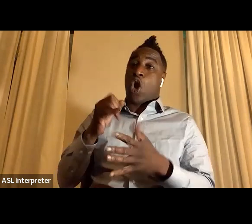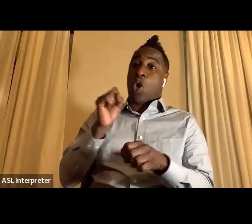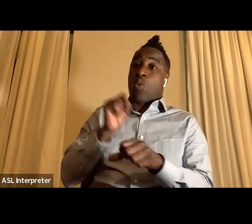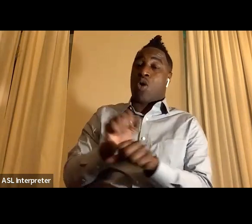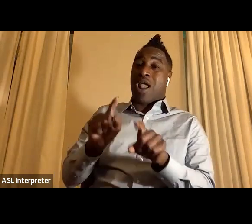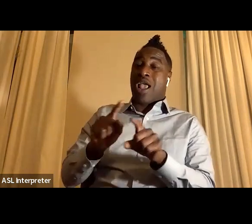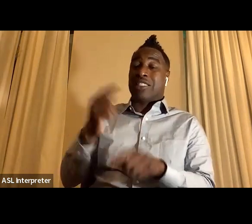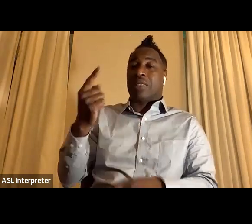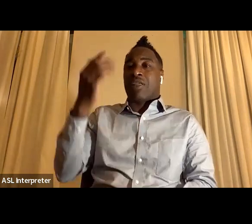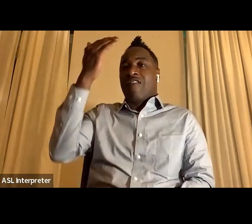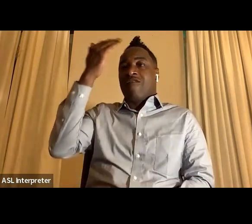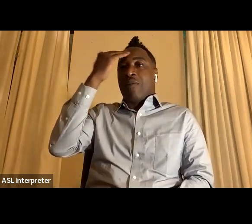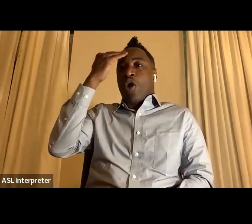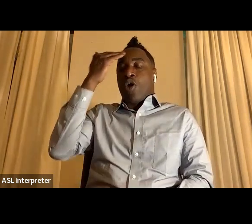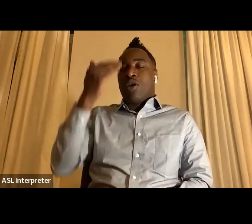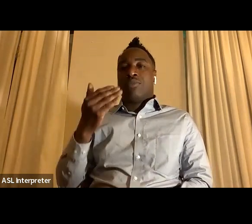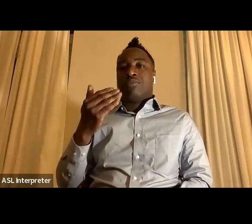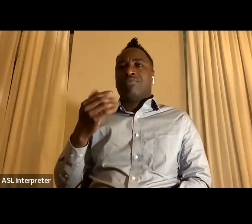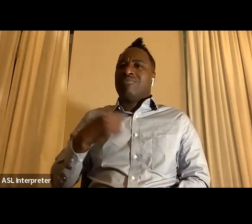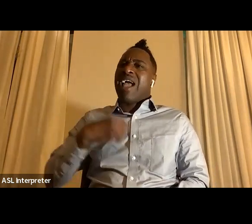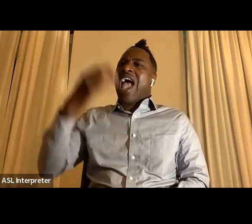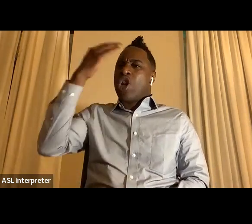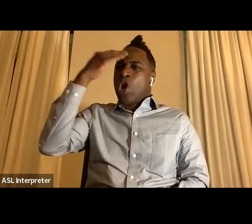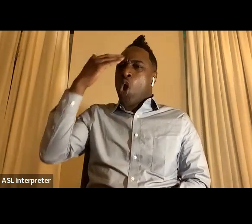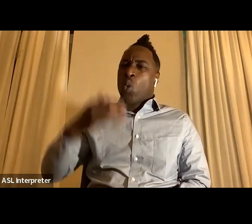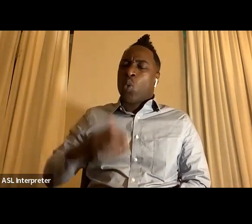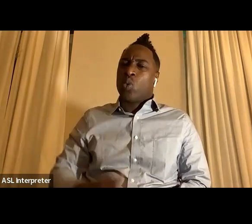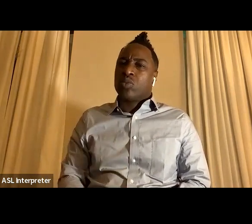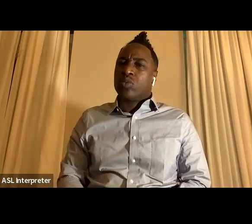this thing that I know and that feels like it's mine already.